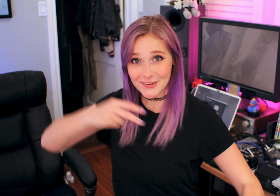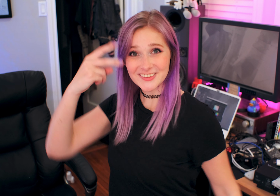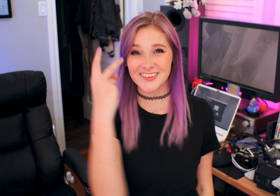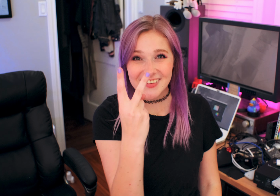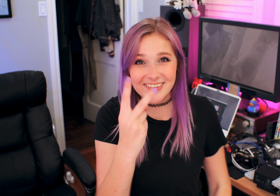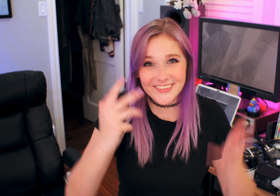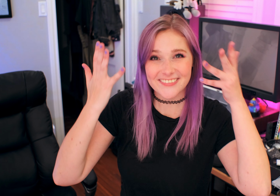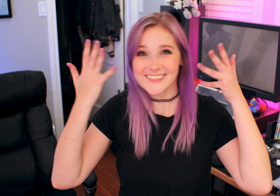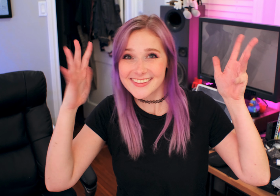Part Two!